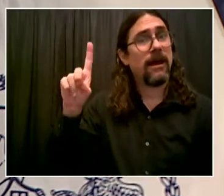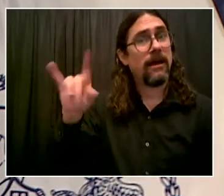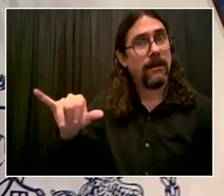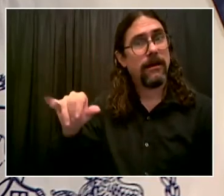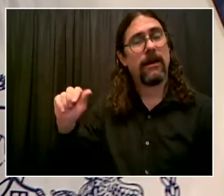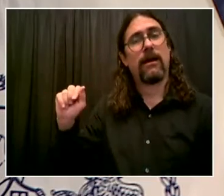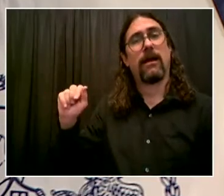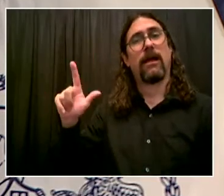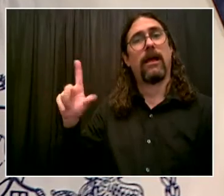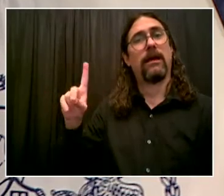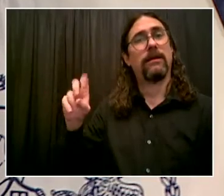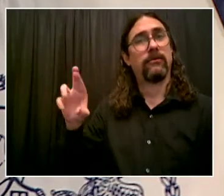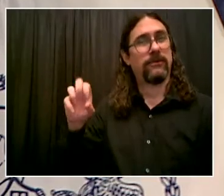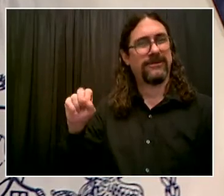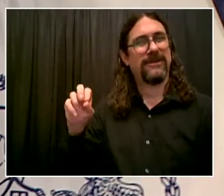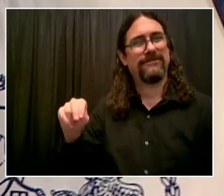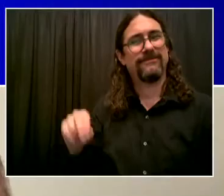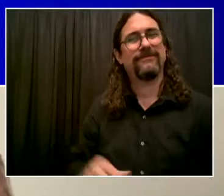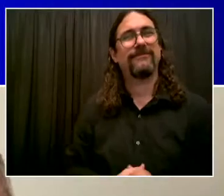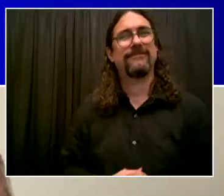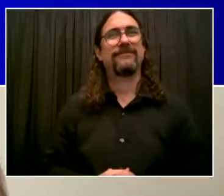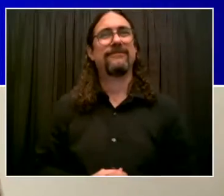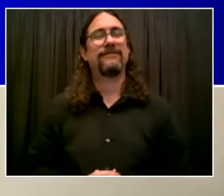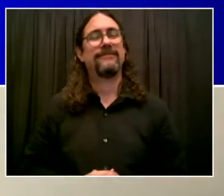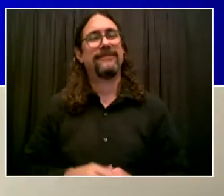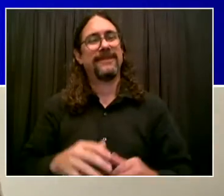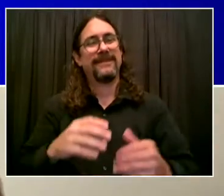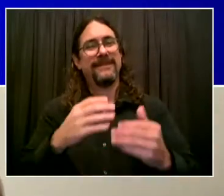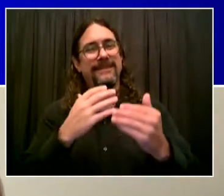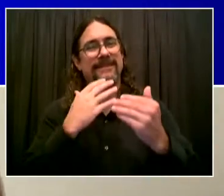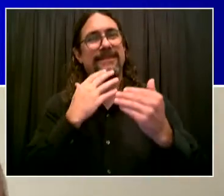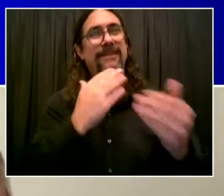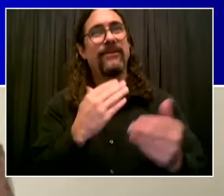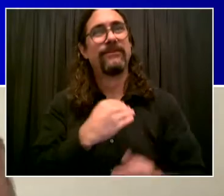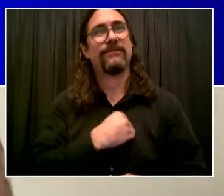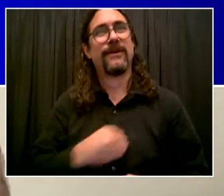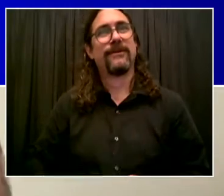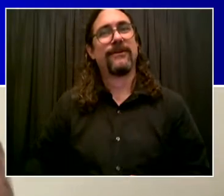MHI. SANDY ALDERSON.